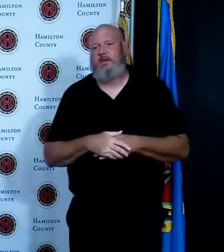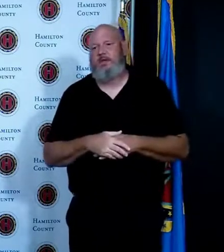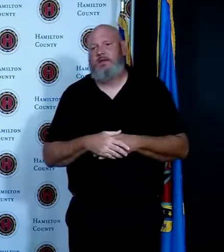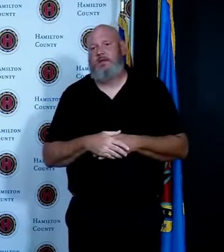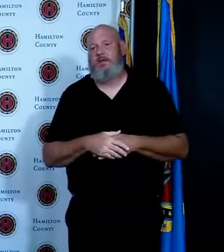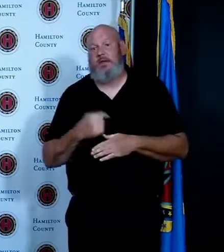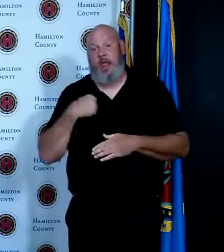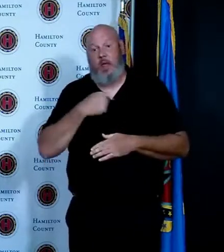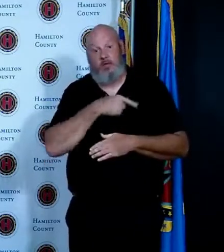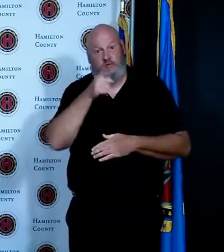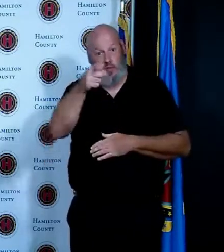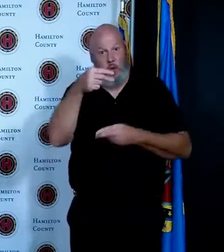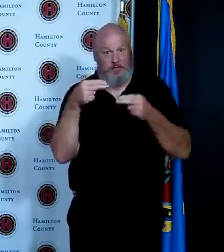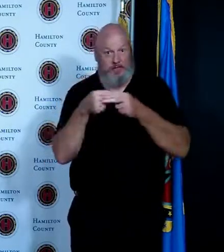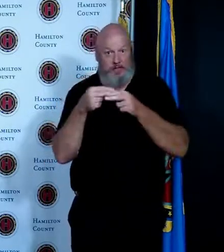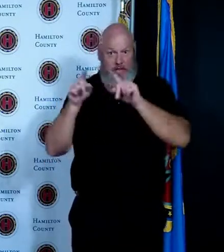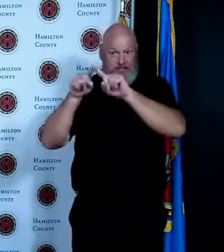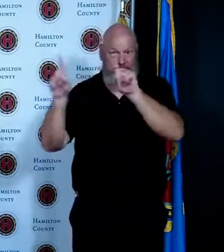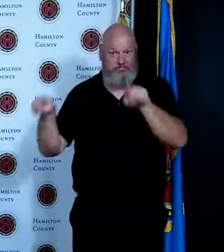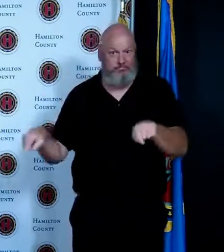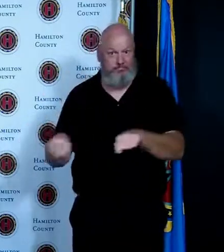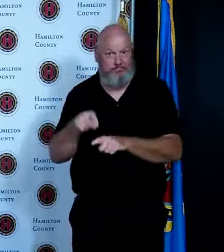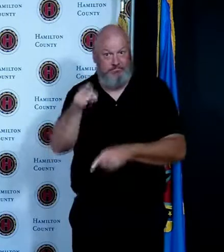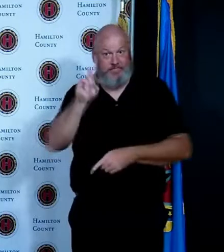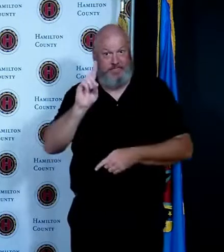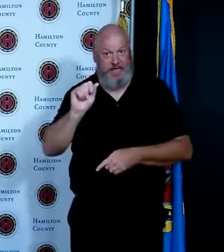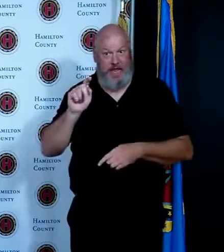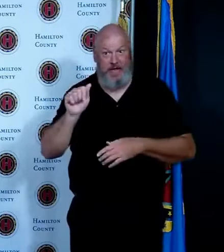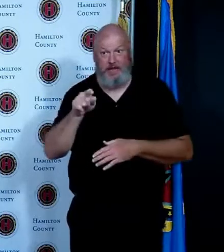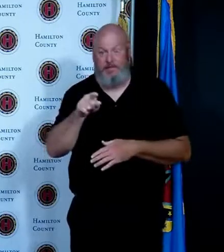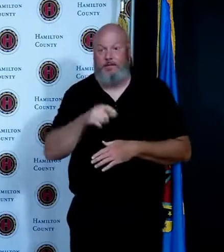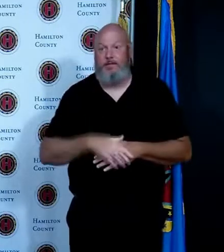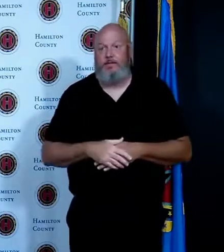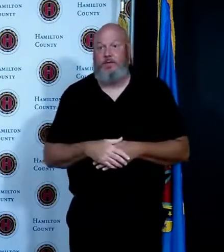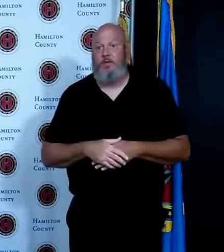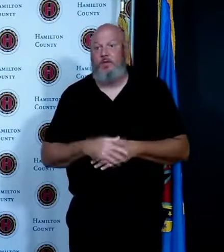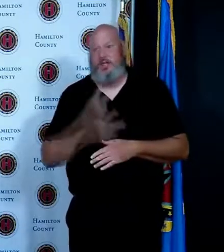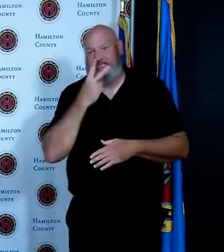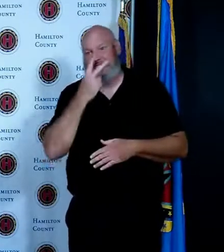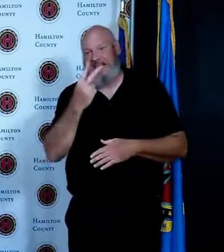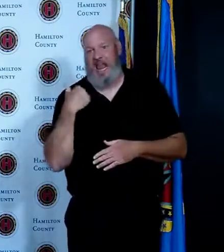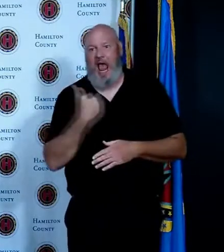Hamilton County this graphic is available on our home page at HCPH.org